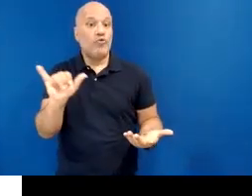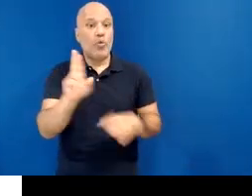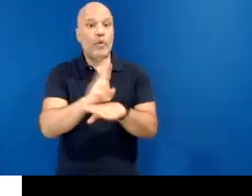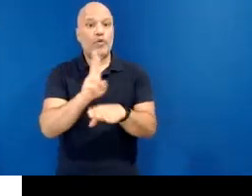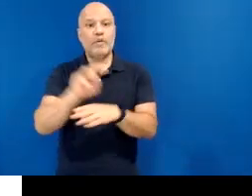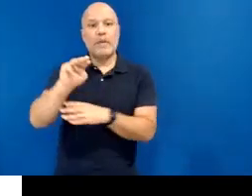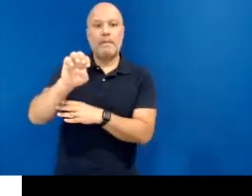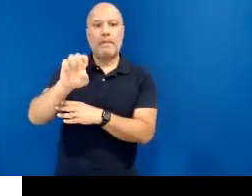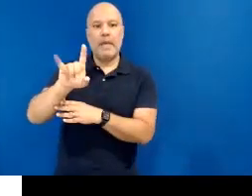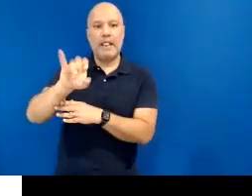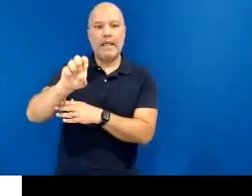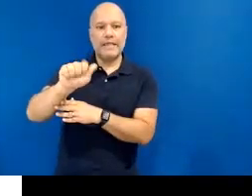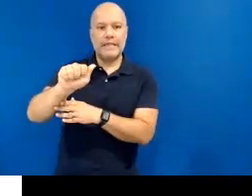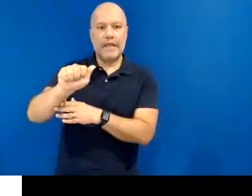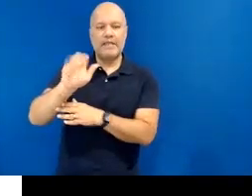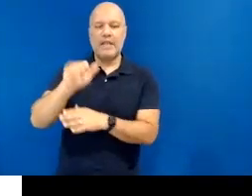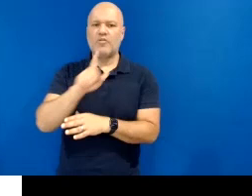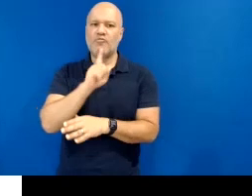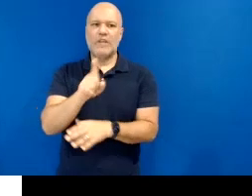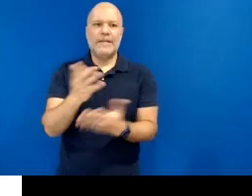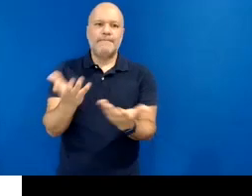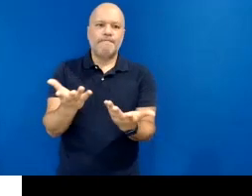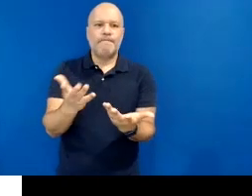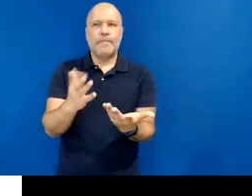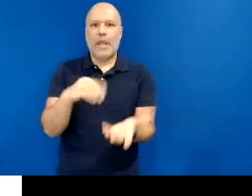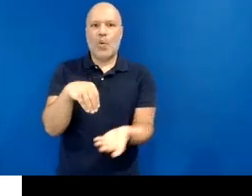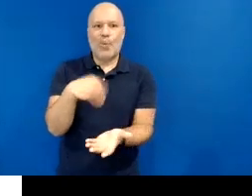which is a very, you know, white name,